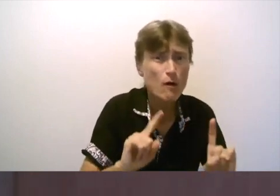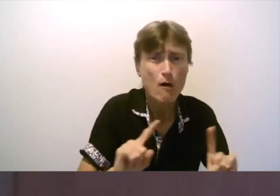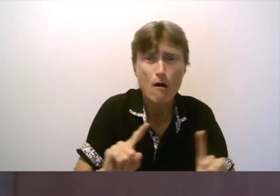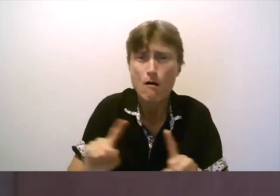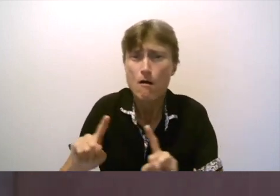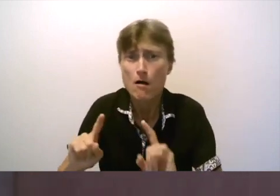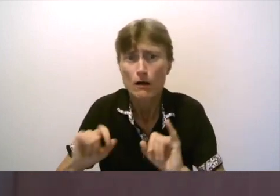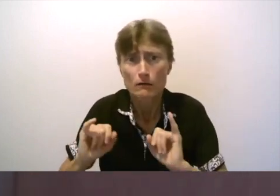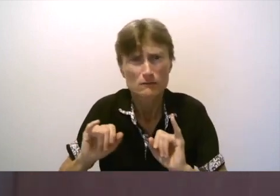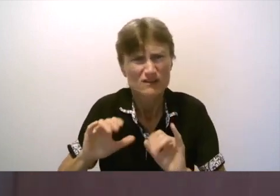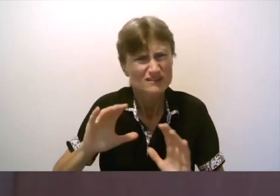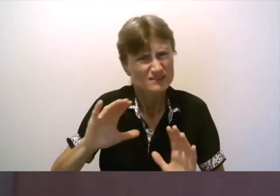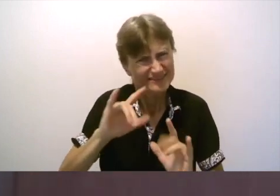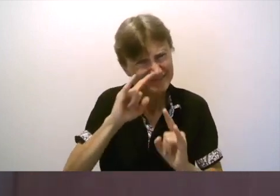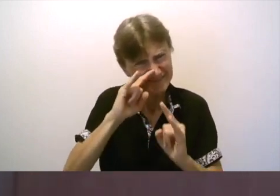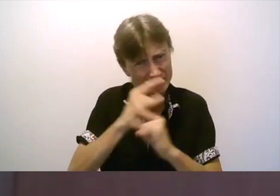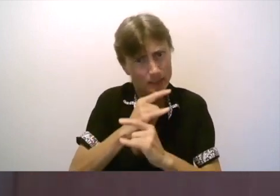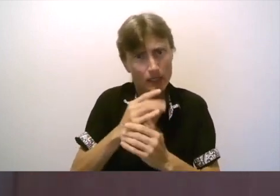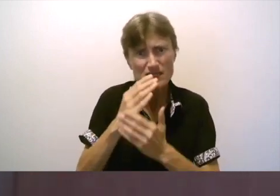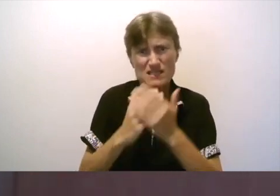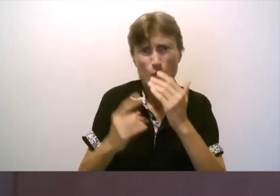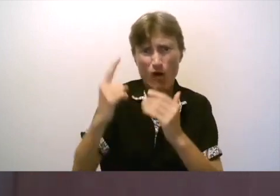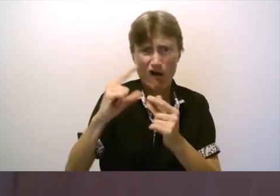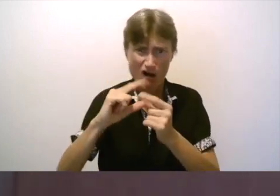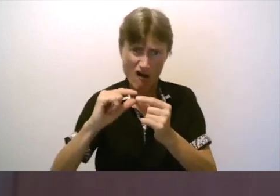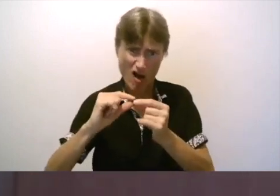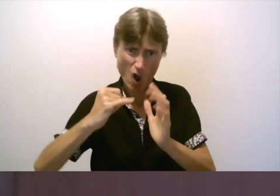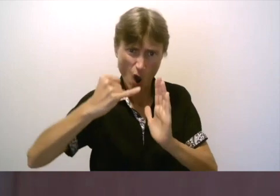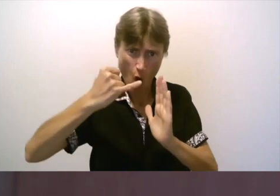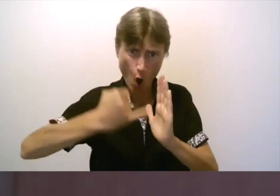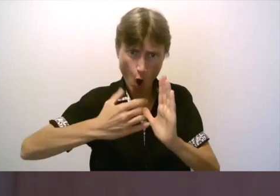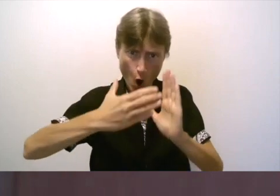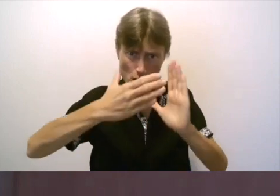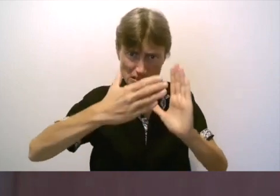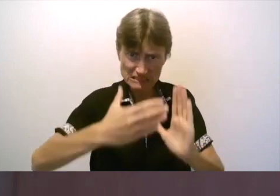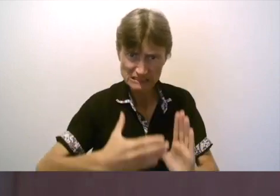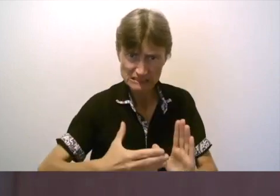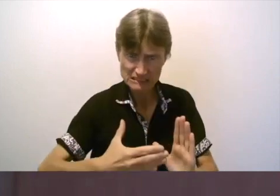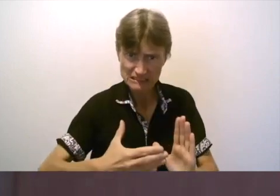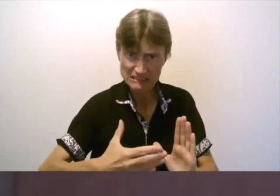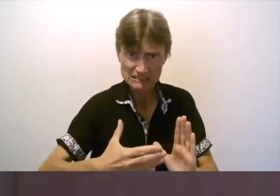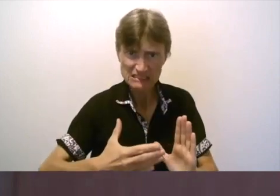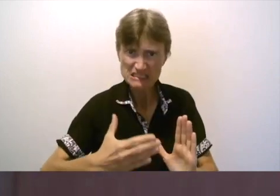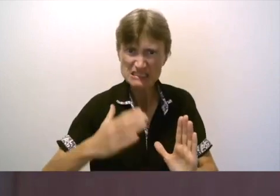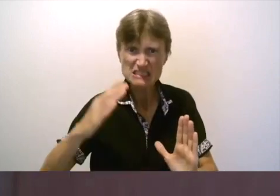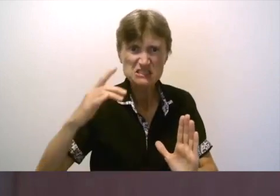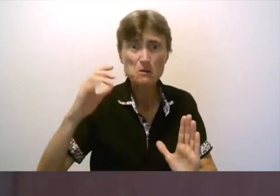somebody says something about the artist we have to think it's poverty it's homelessness it's mental health